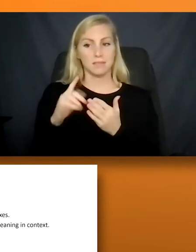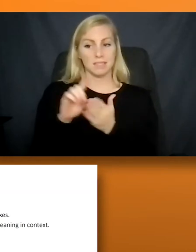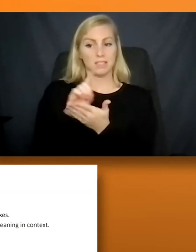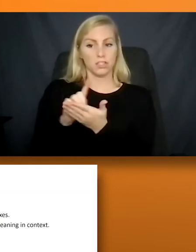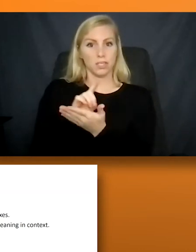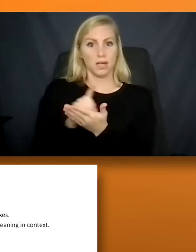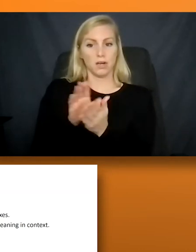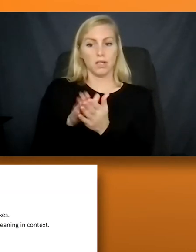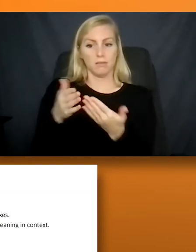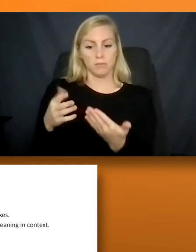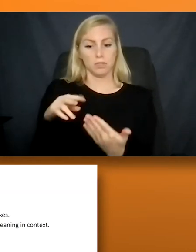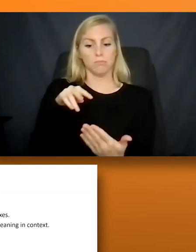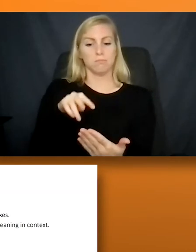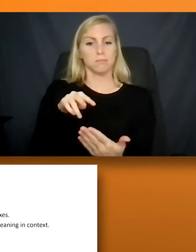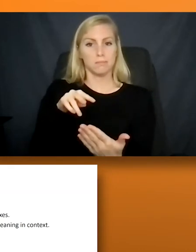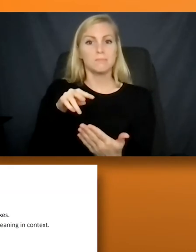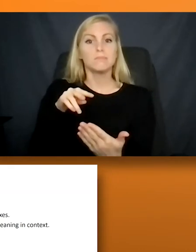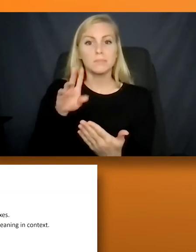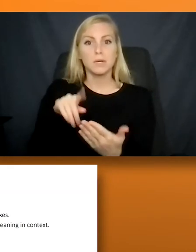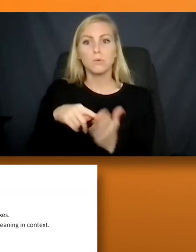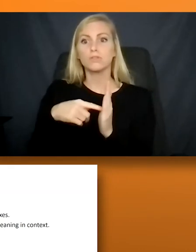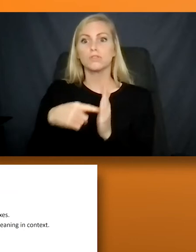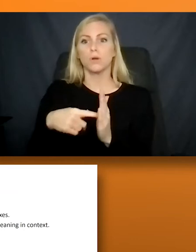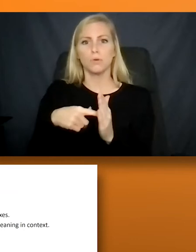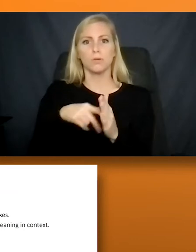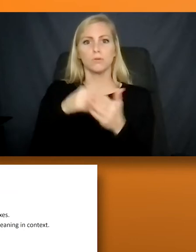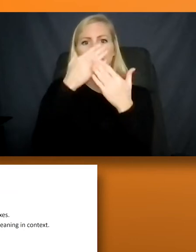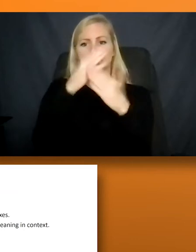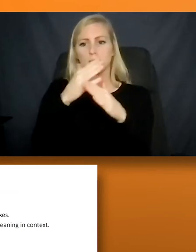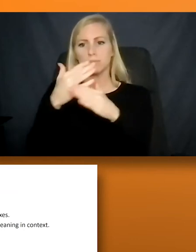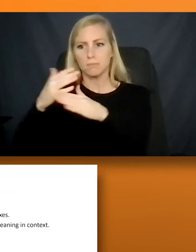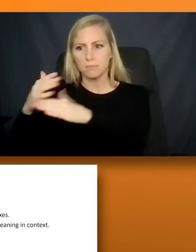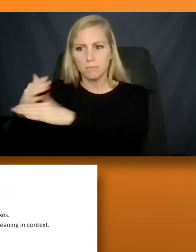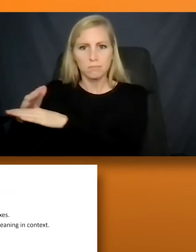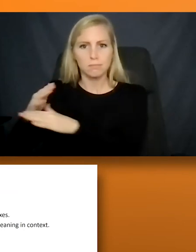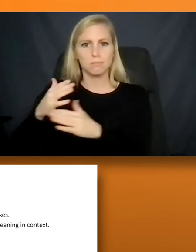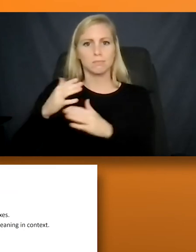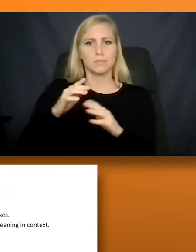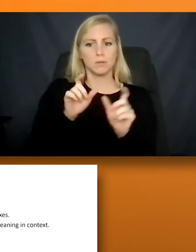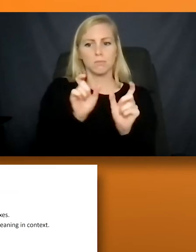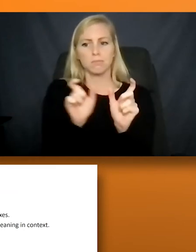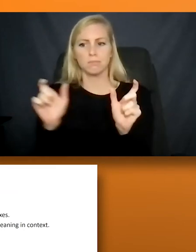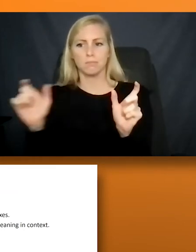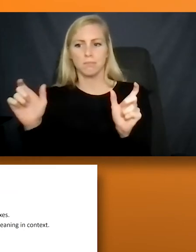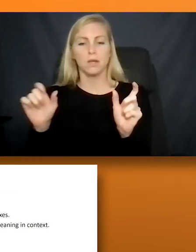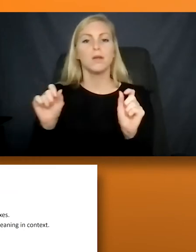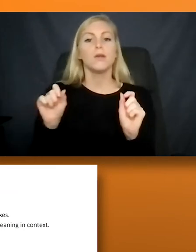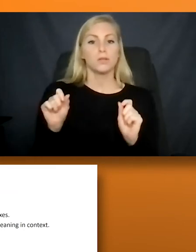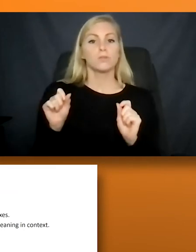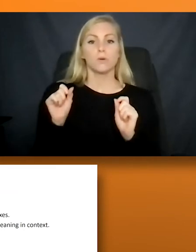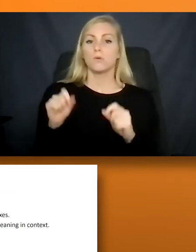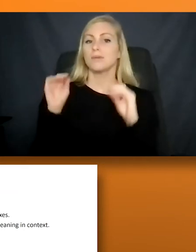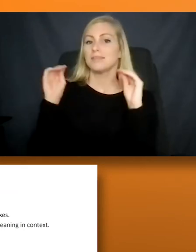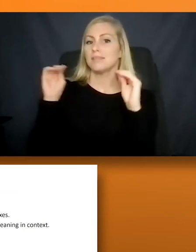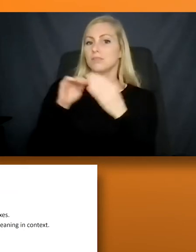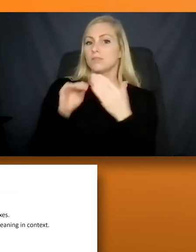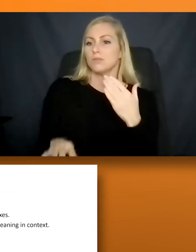it will give you the breakdown. It will also give you what the morphemes mean so you can use that to help you teach. So you can teach them how to break down the words.